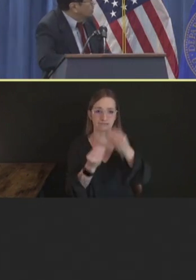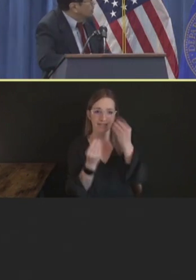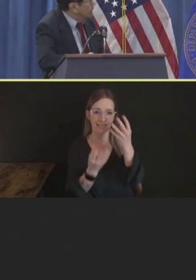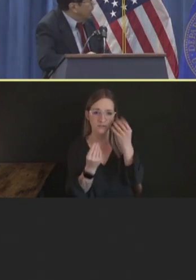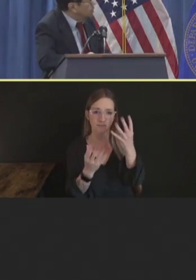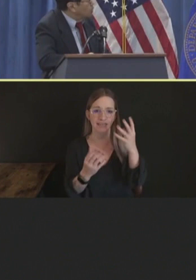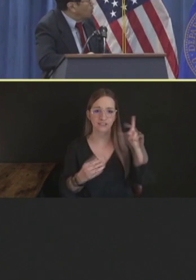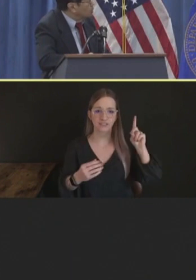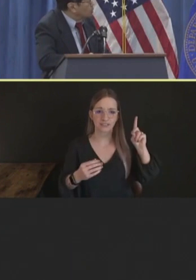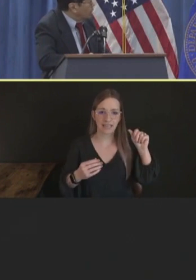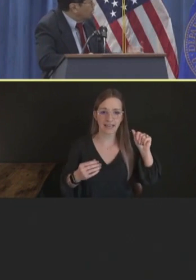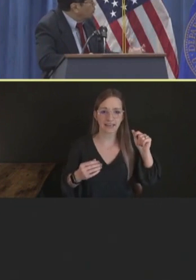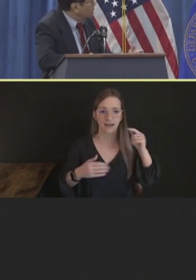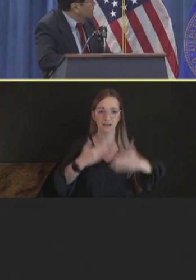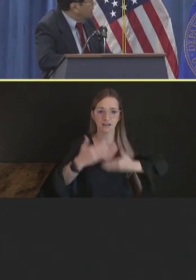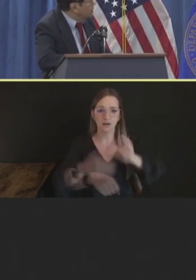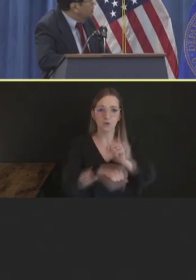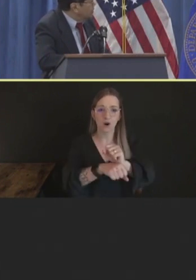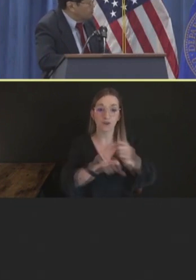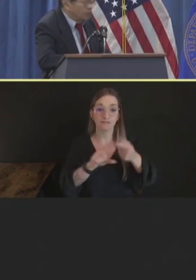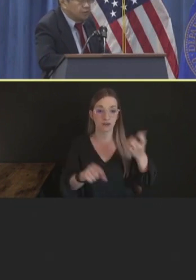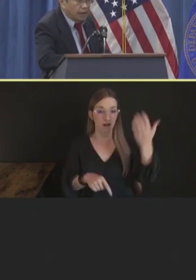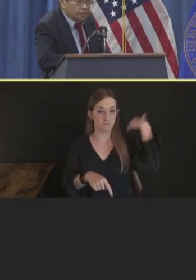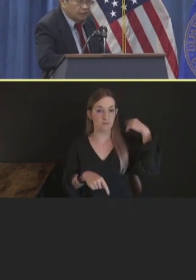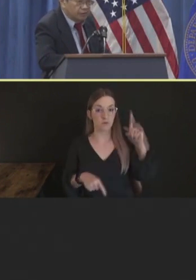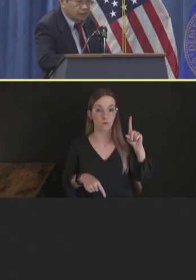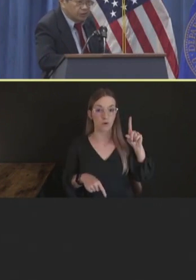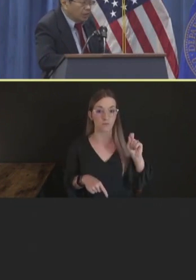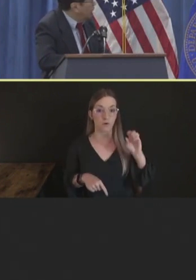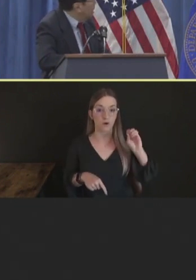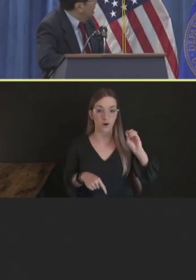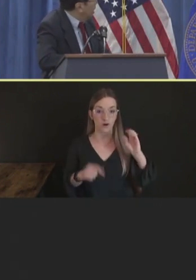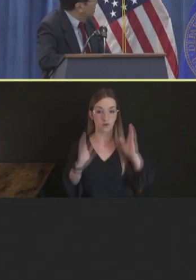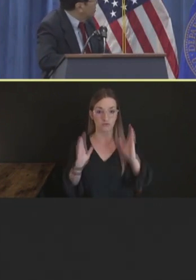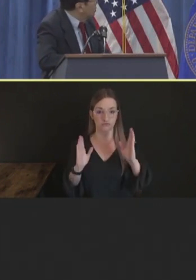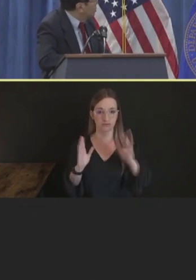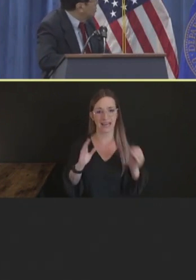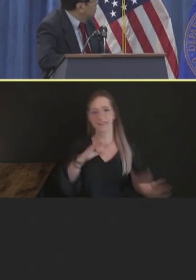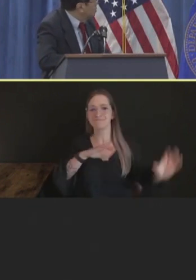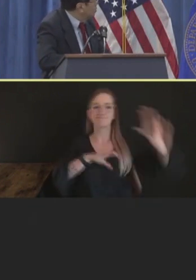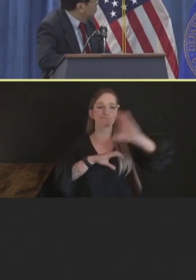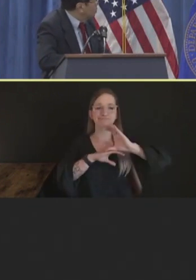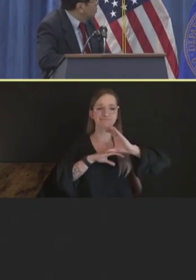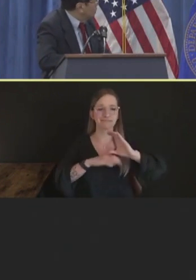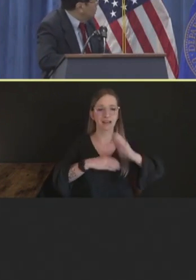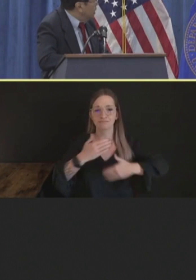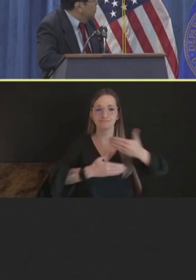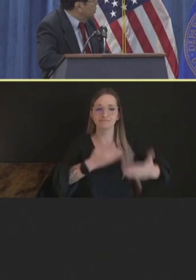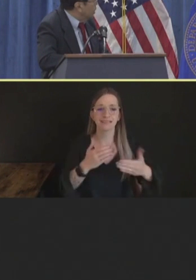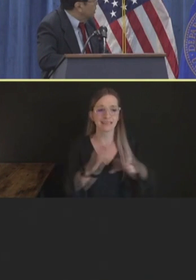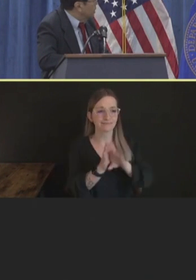capstones to kind of bring these different activities into fruition, interlinking them